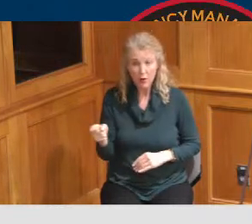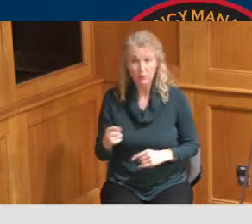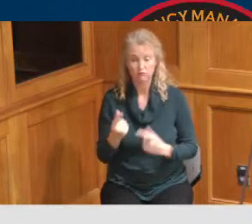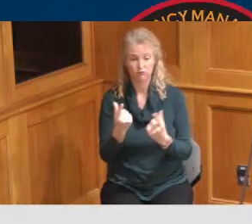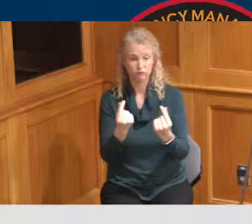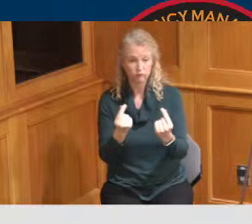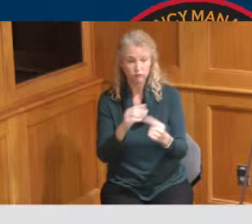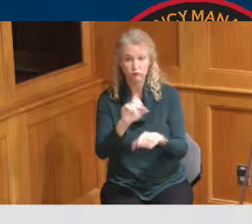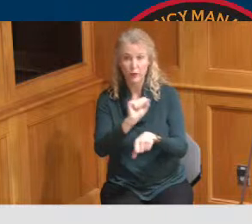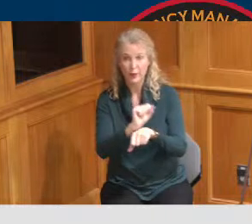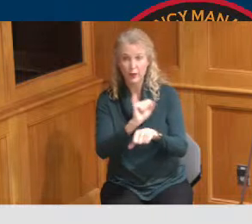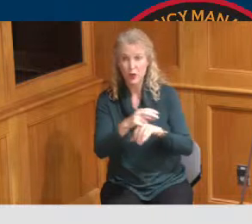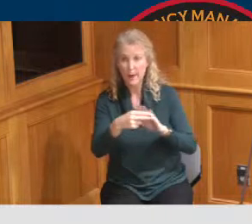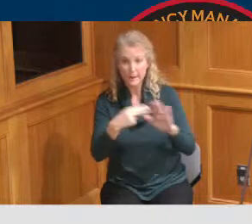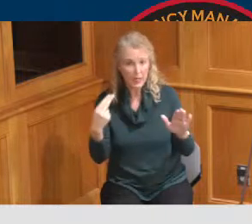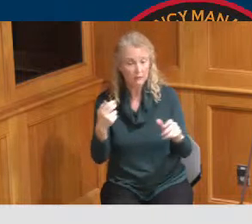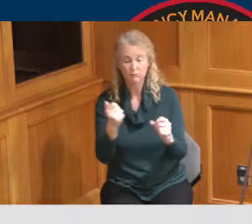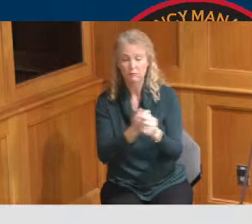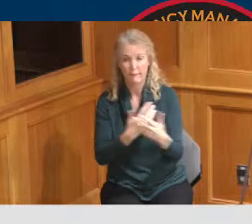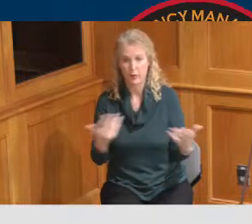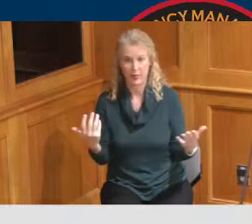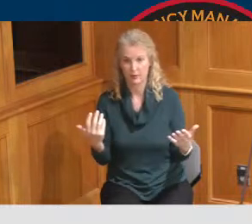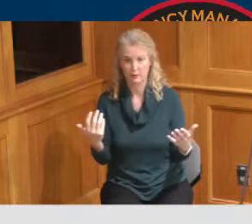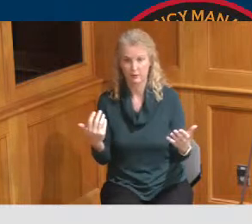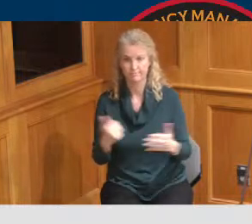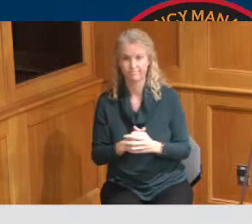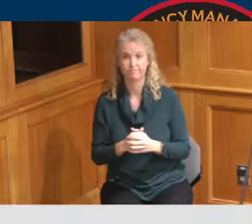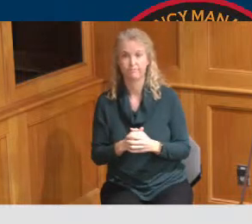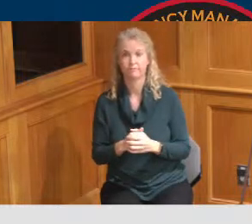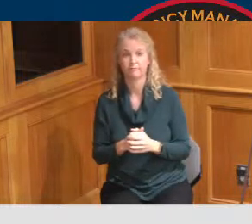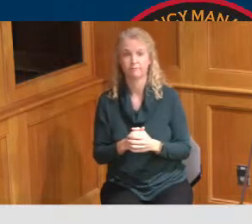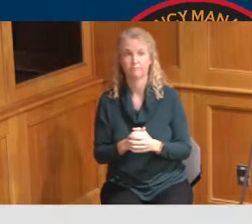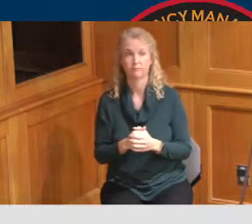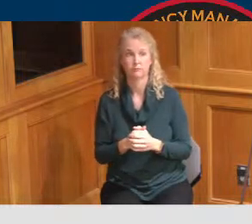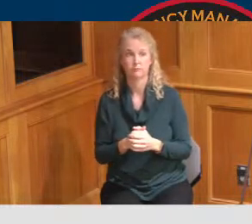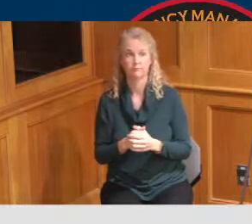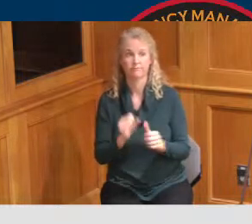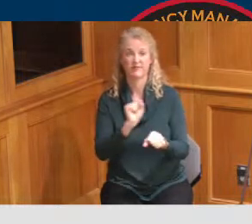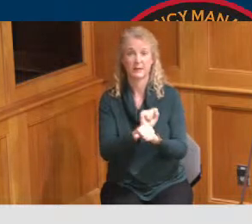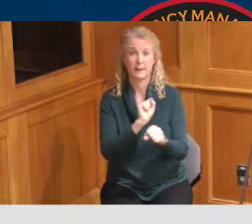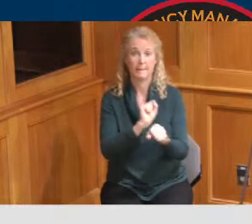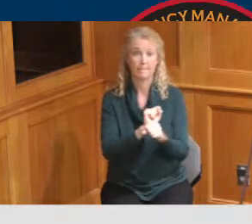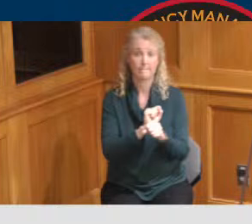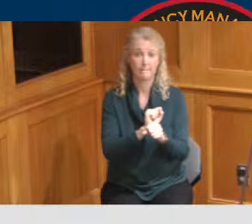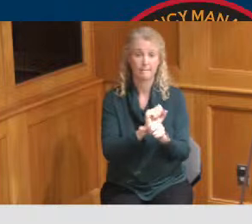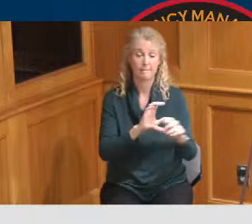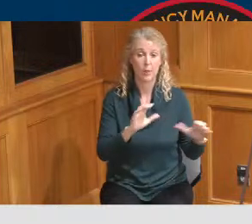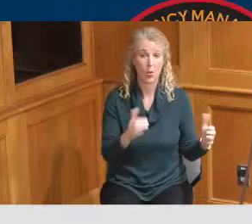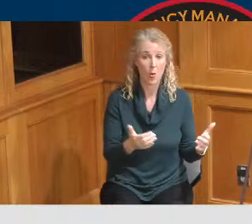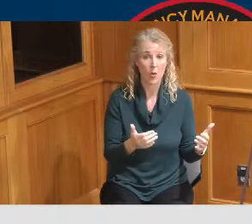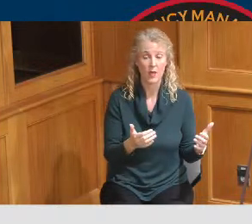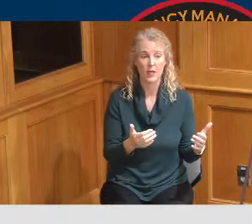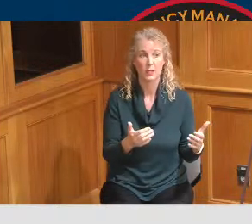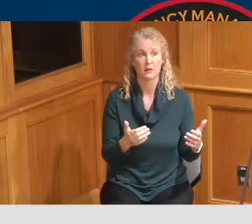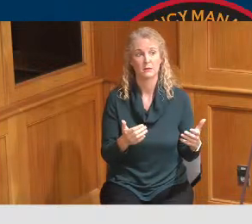from the economic drivers to the major employers to as much we as we can about all the residents